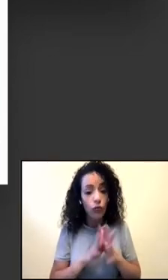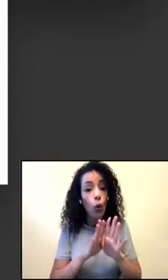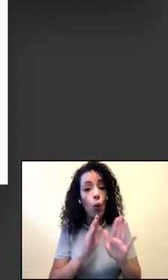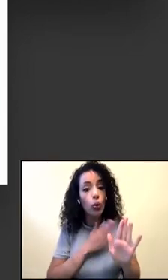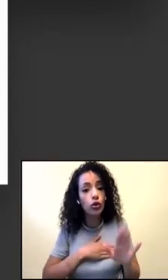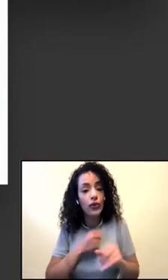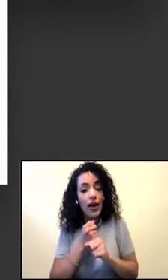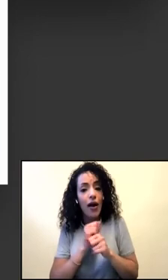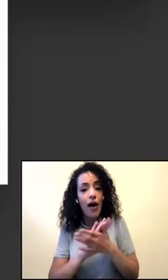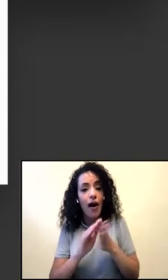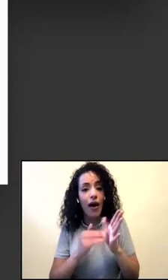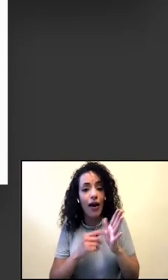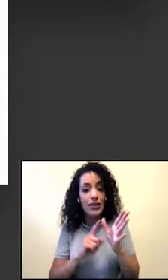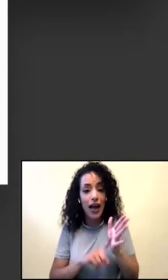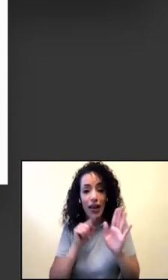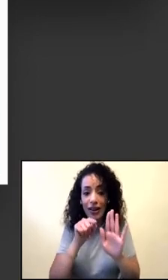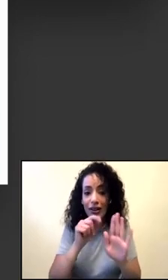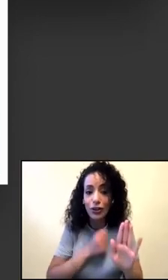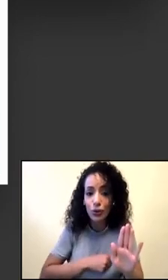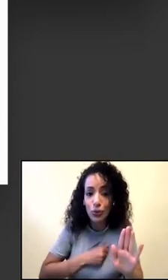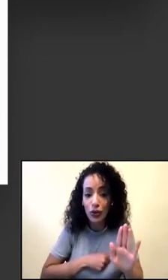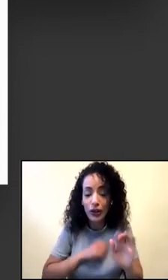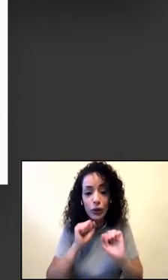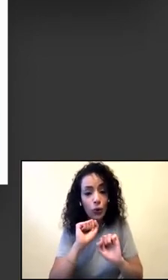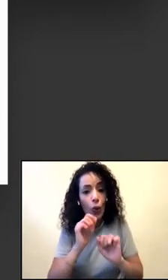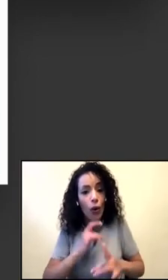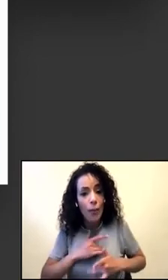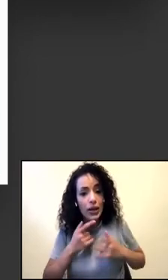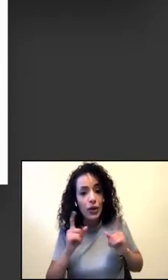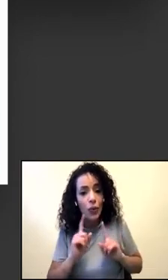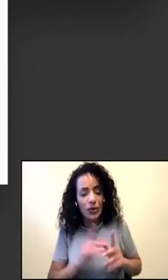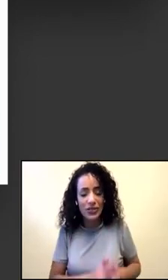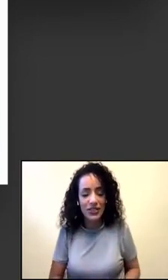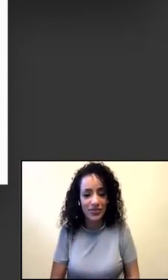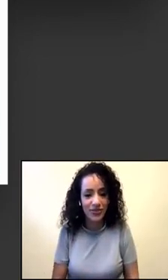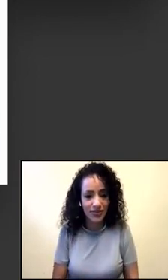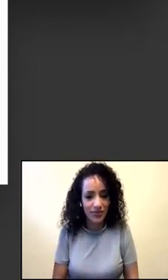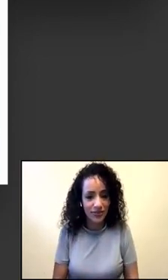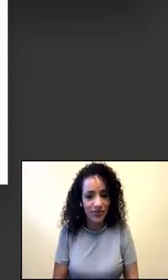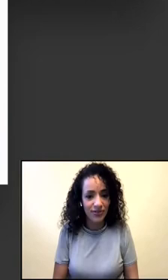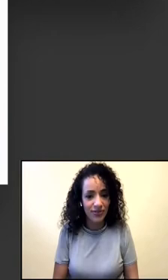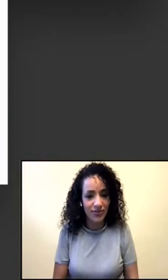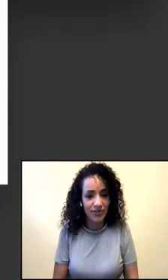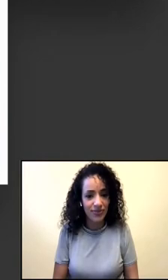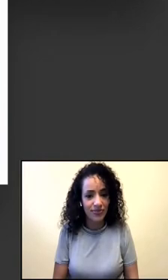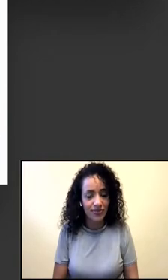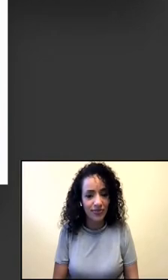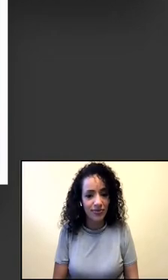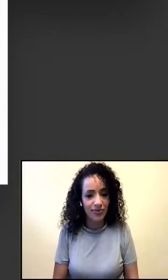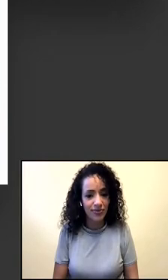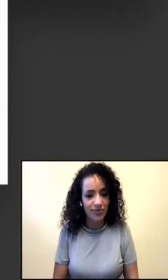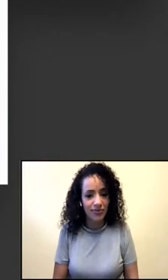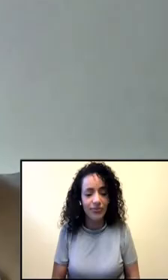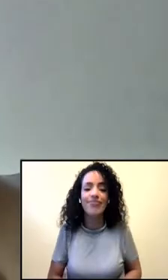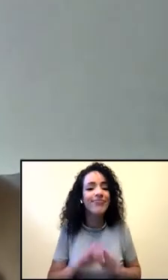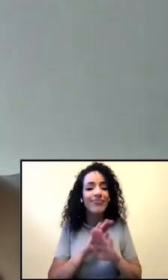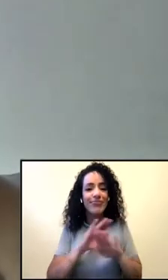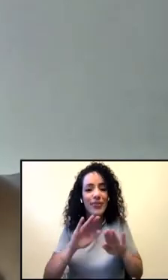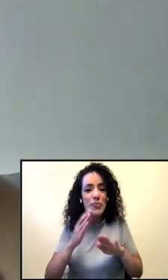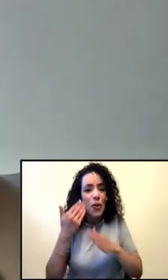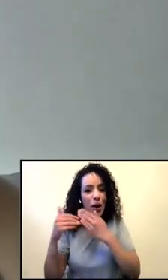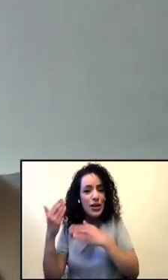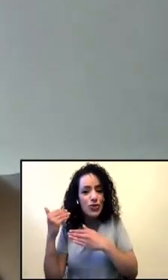opinions on that question. Yeah so. no I've got, i'm not a historian or not related to any of this